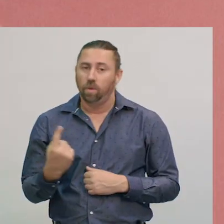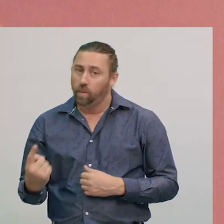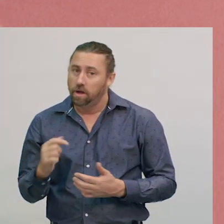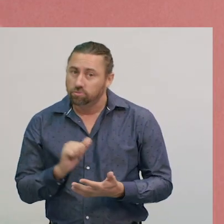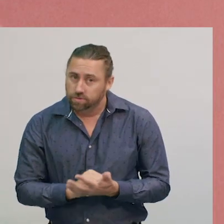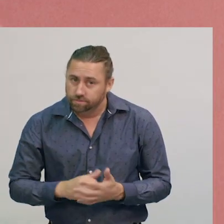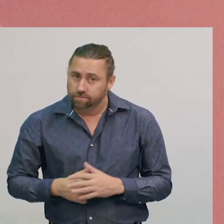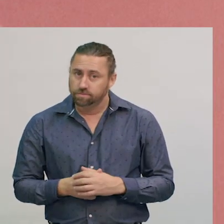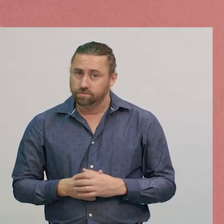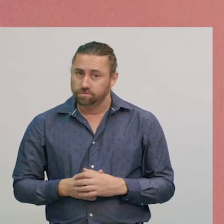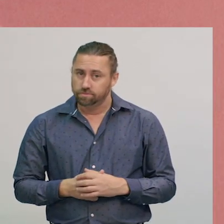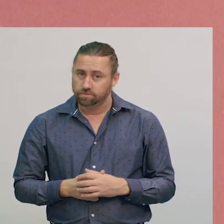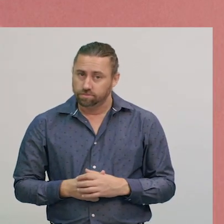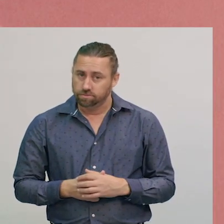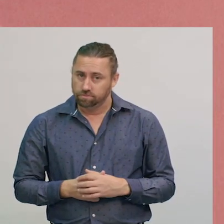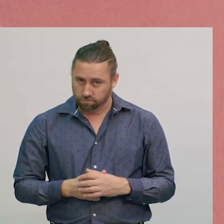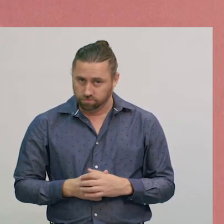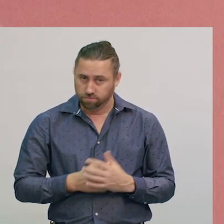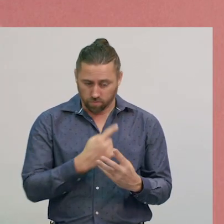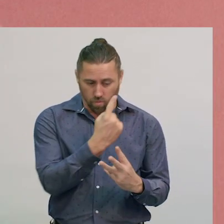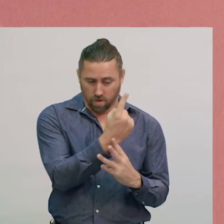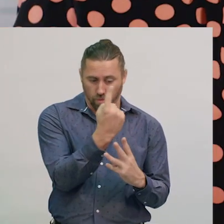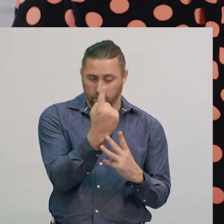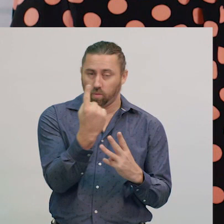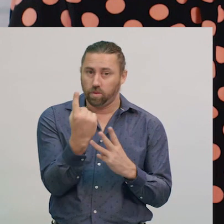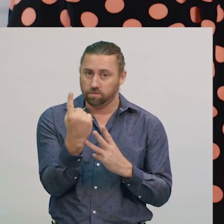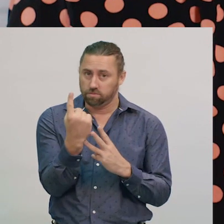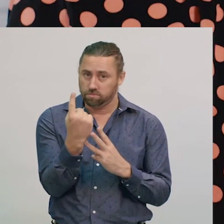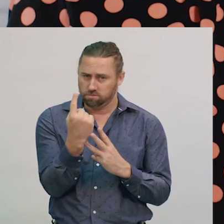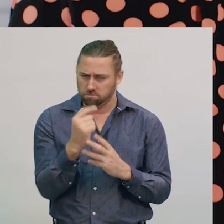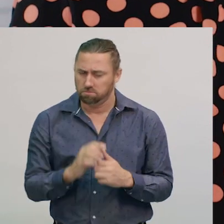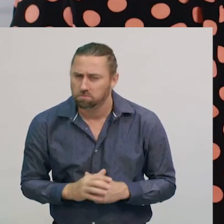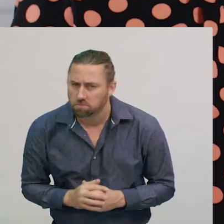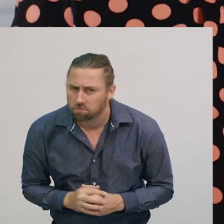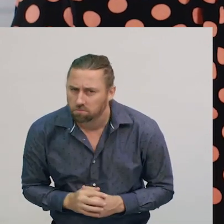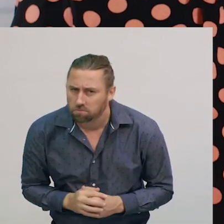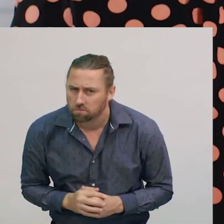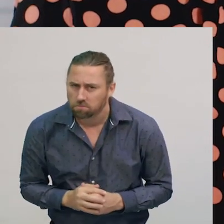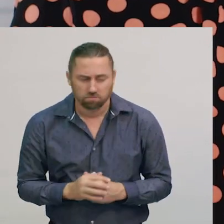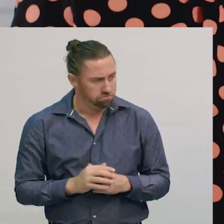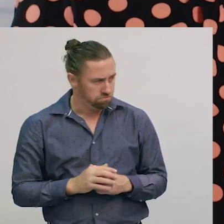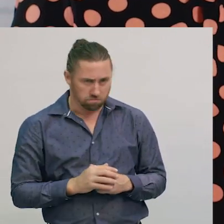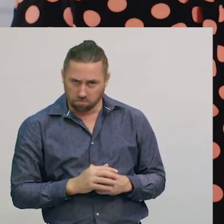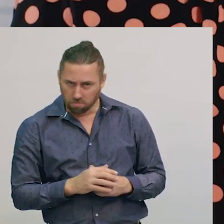Each container has one pen each. But there are still more to share,